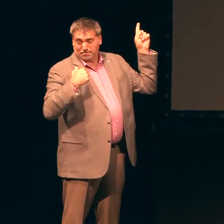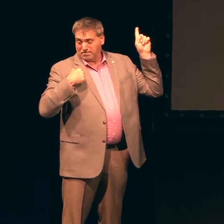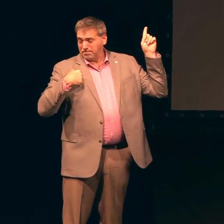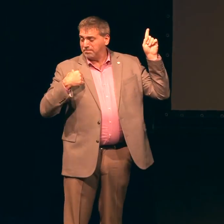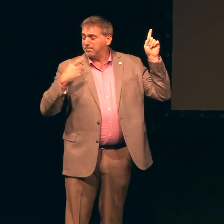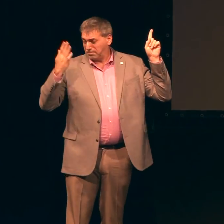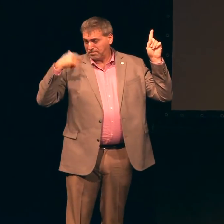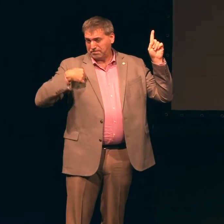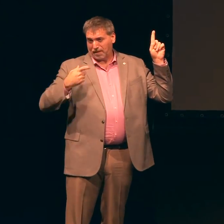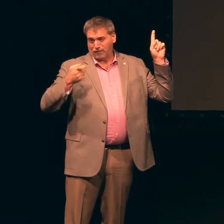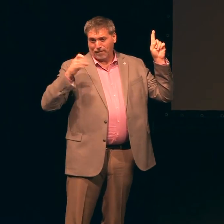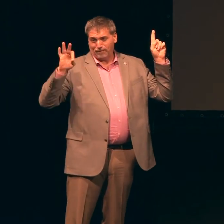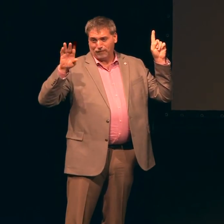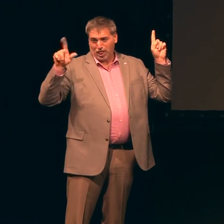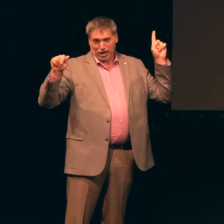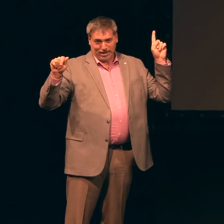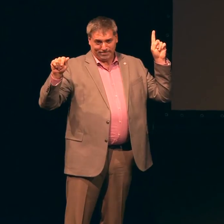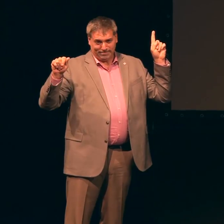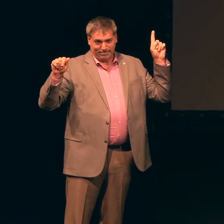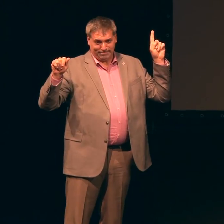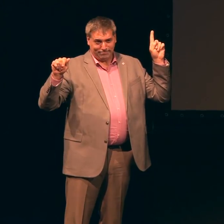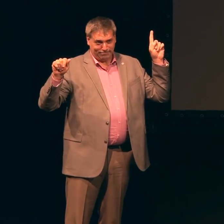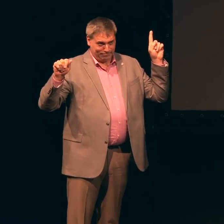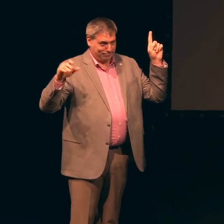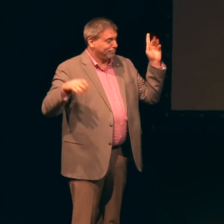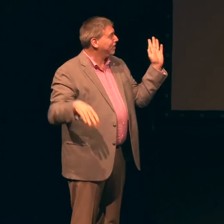C.,. So that's me, I am the president, I'm from